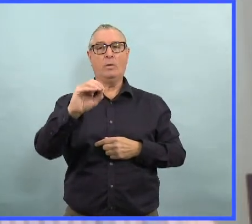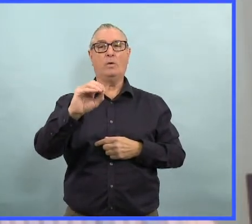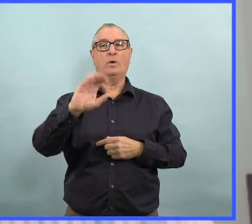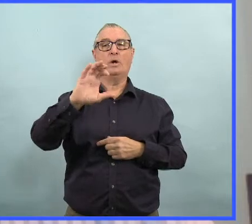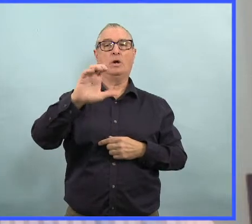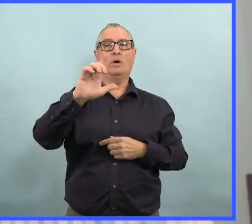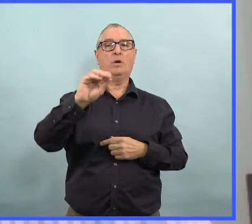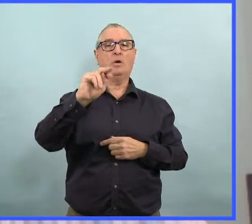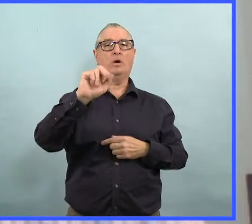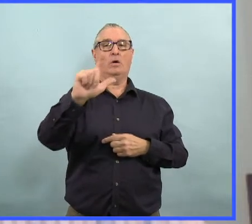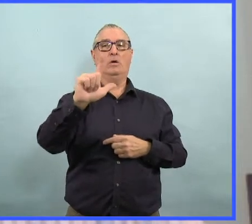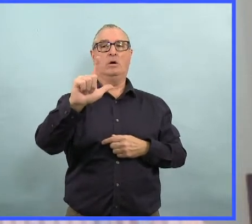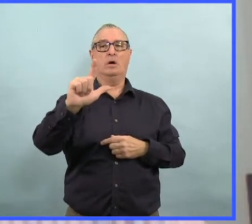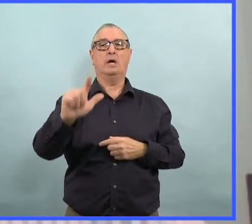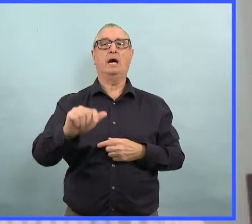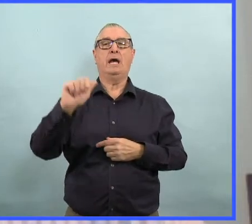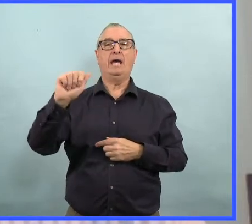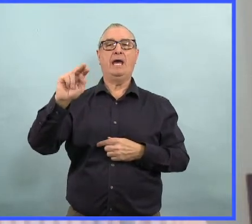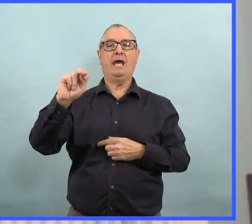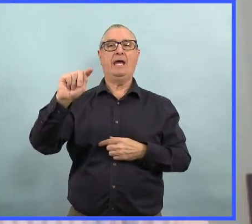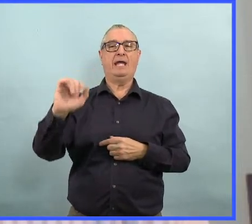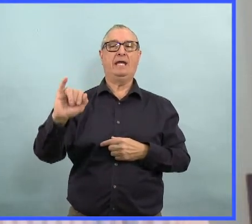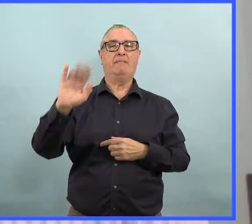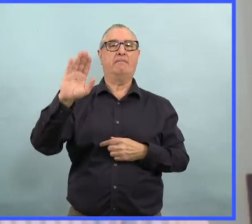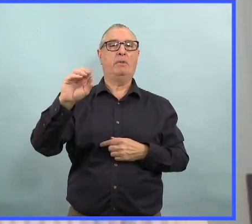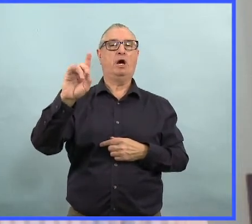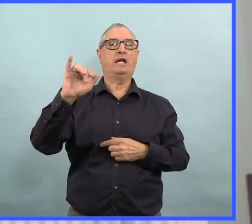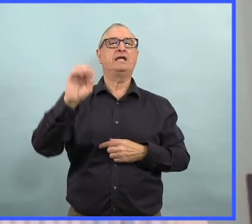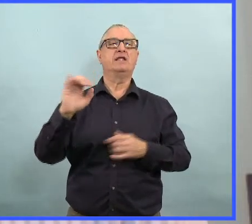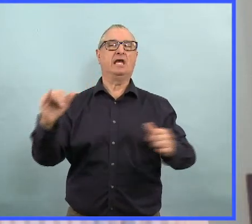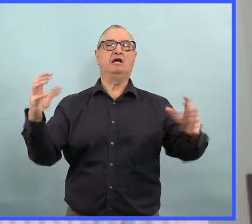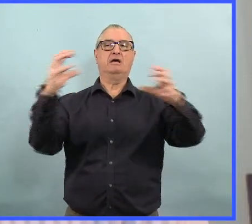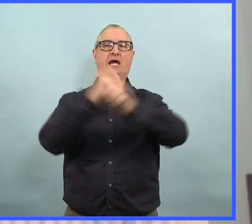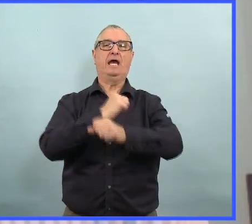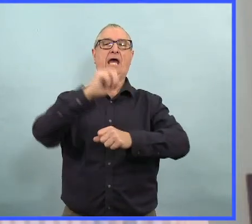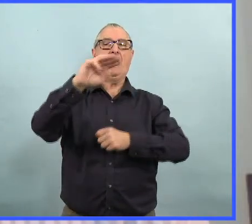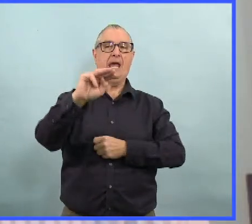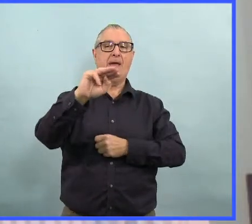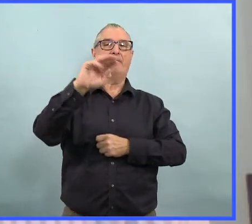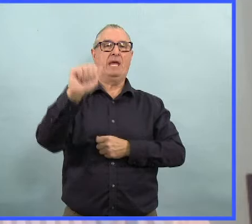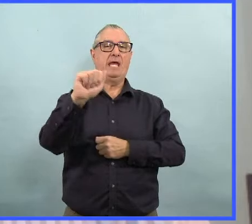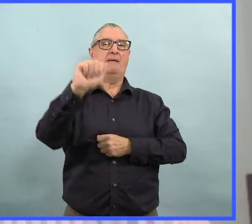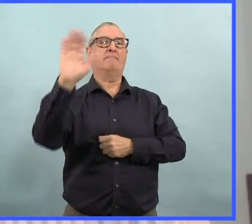provider at the time of assessment so treatment must be administered within five days of symptom